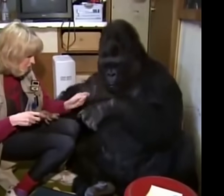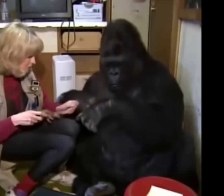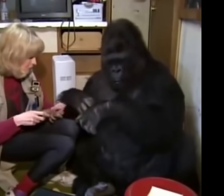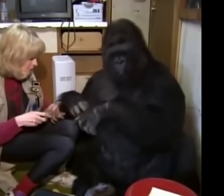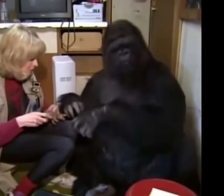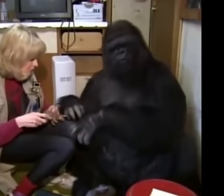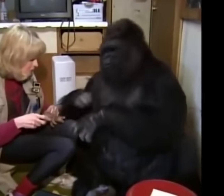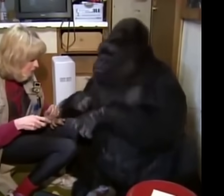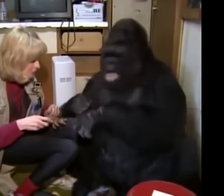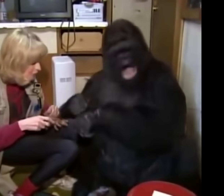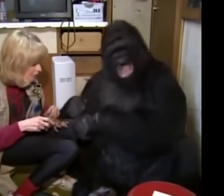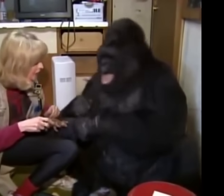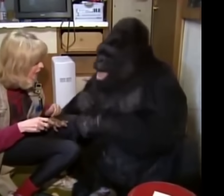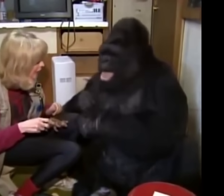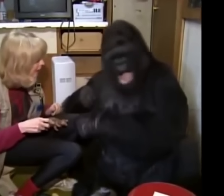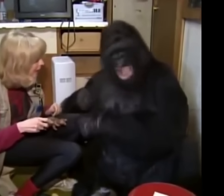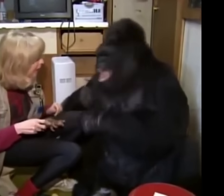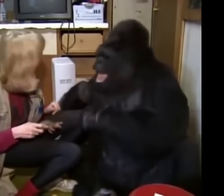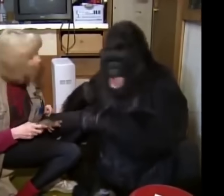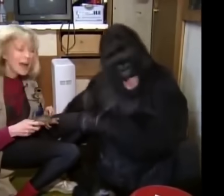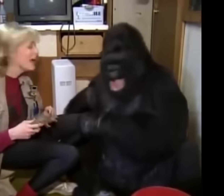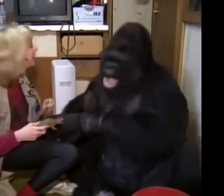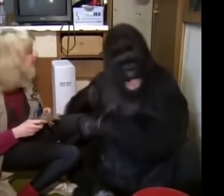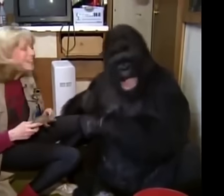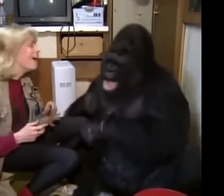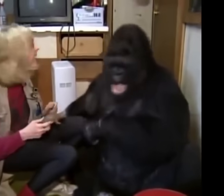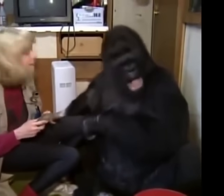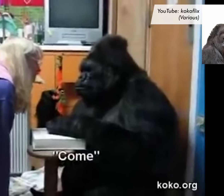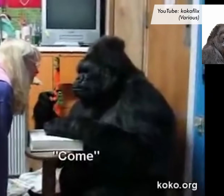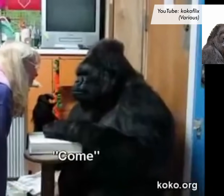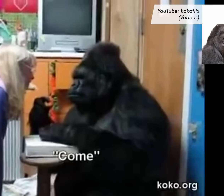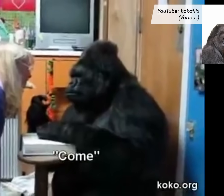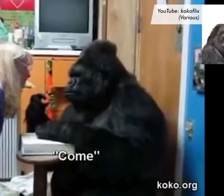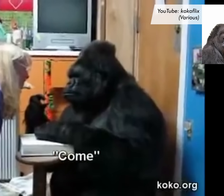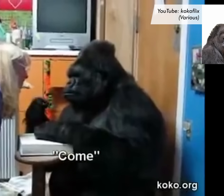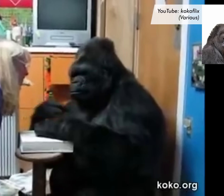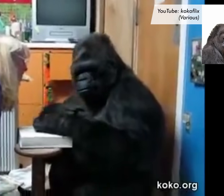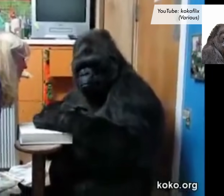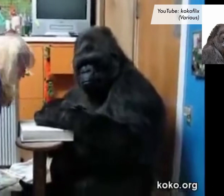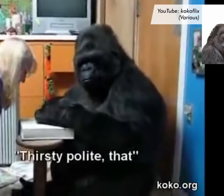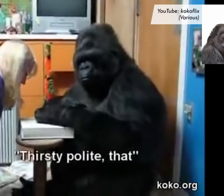[SOUP:] Koko is brute forcing signs until she gets it right so she can get a treat. And Penny is either prompting Koko,